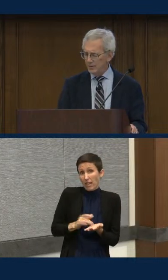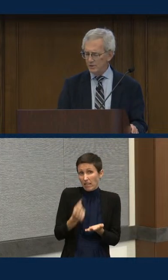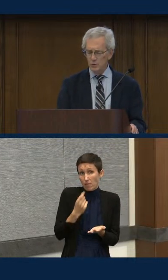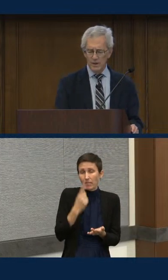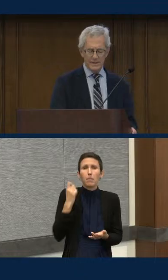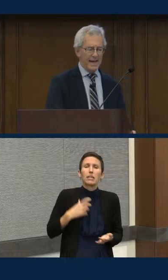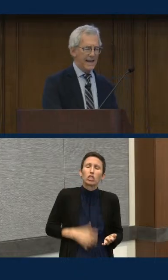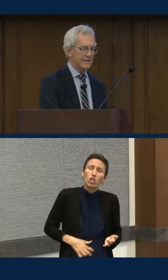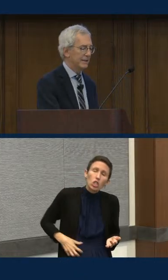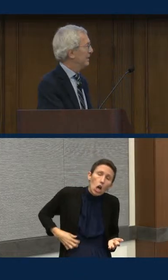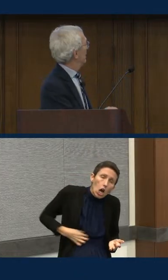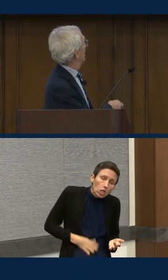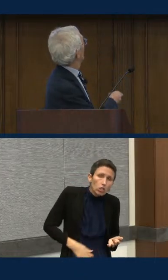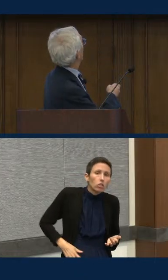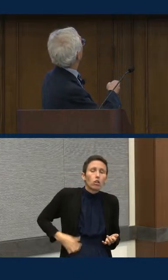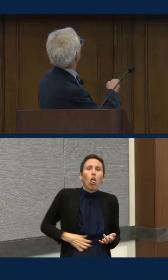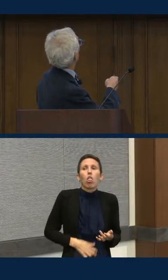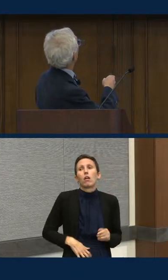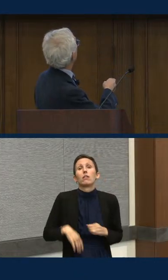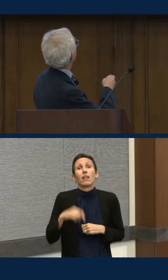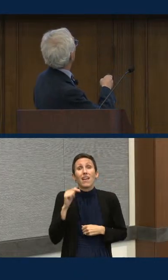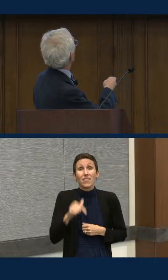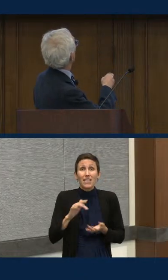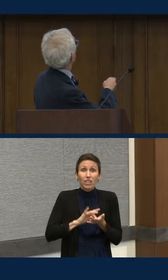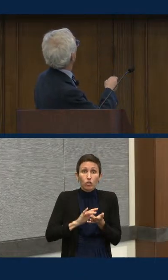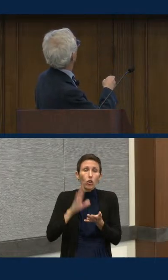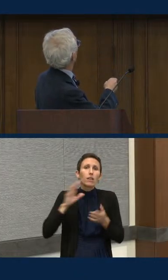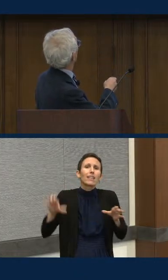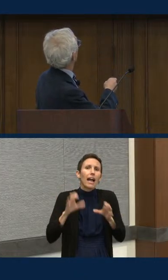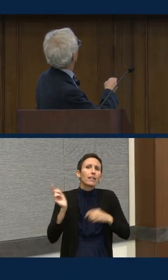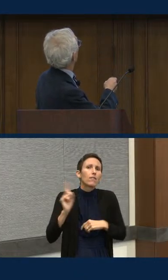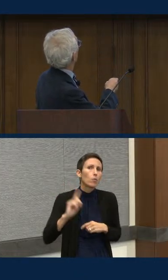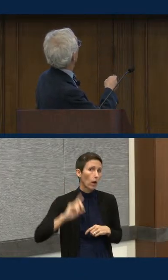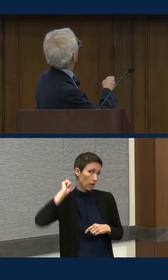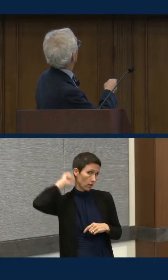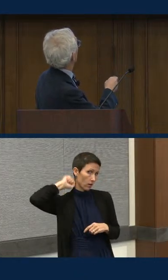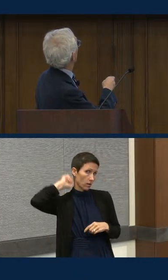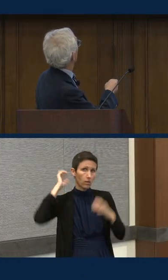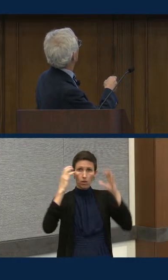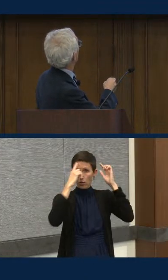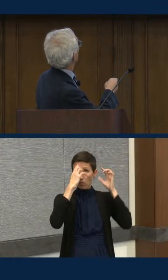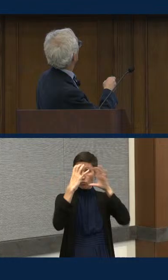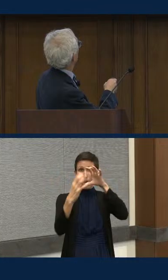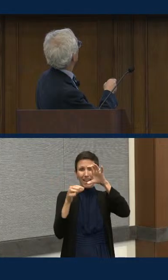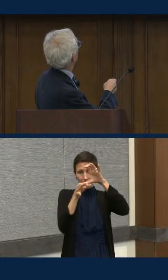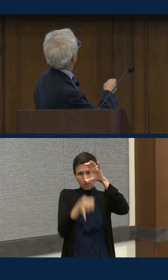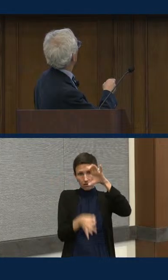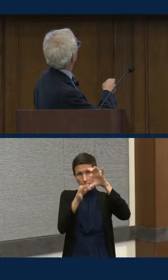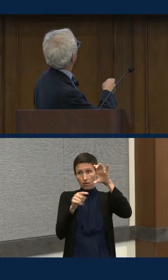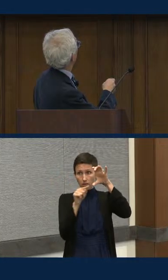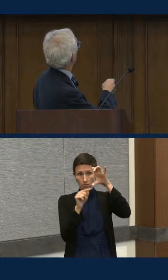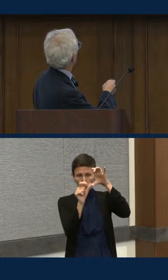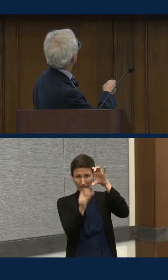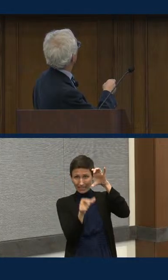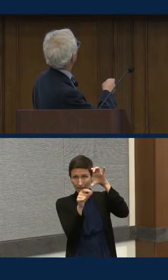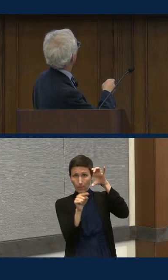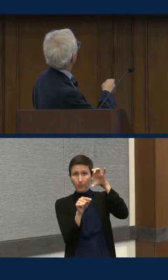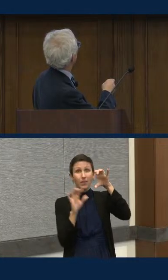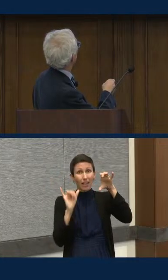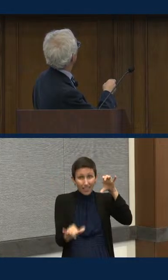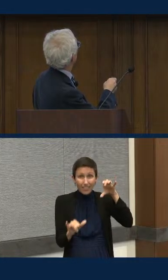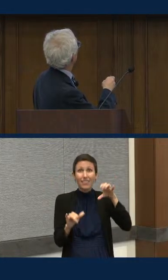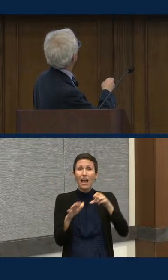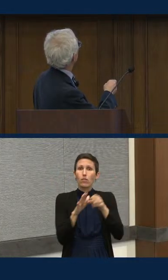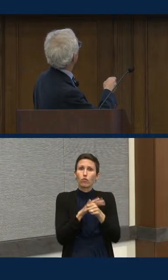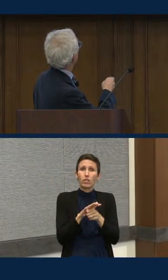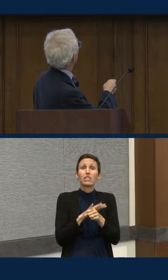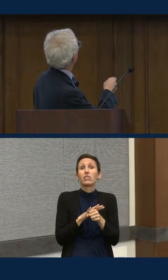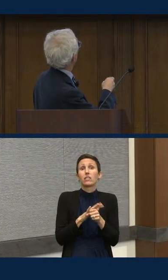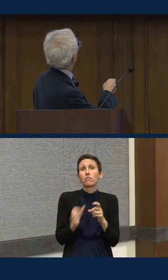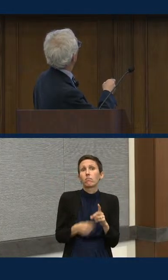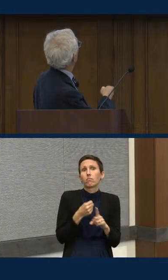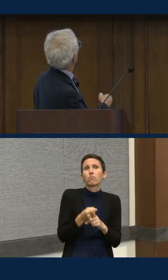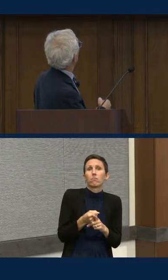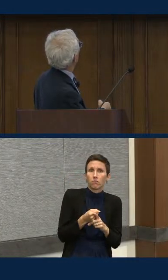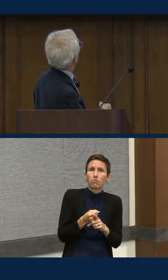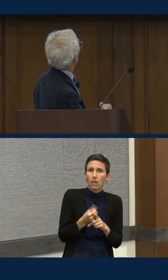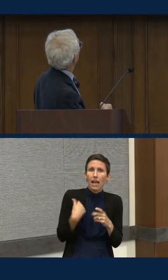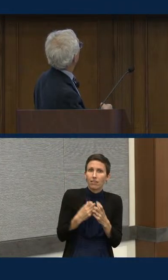drugs act in the brain stem.